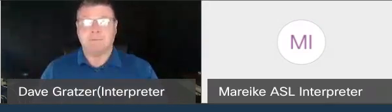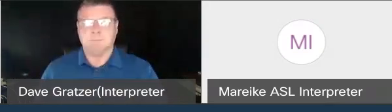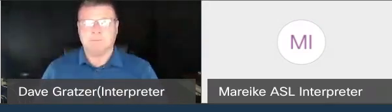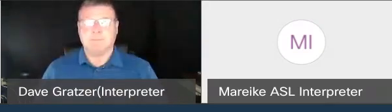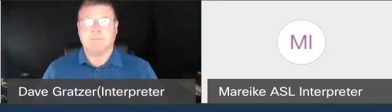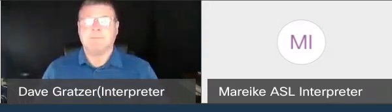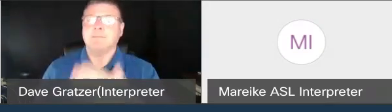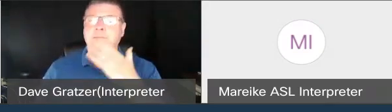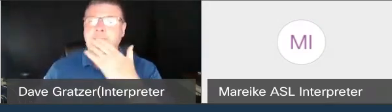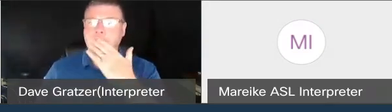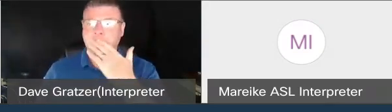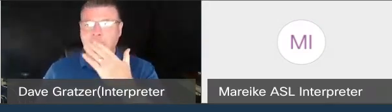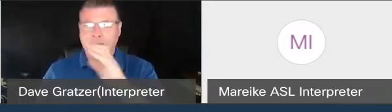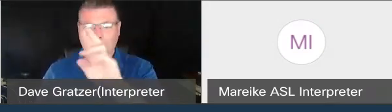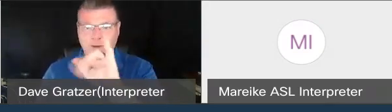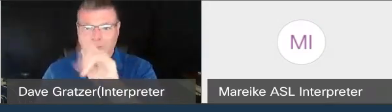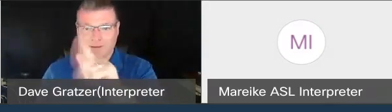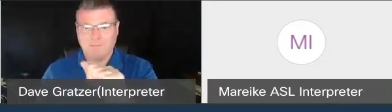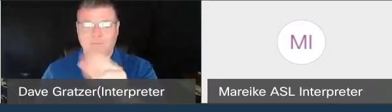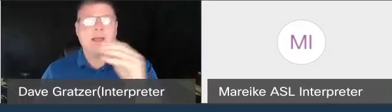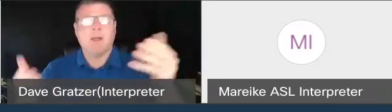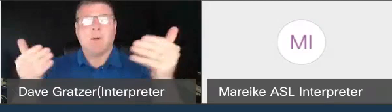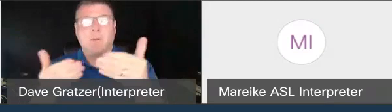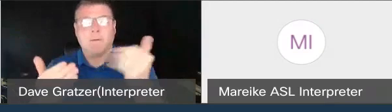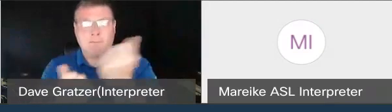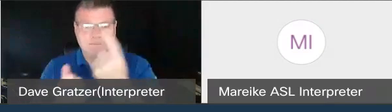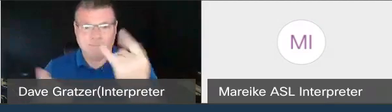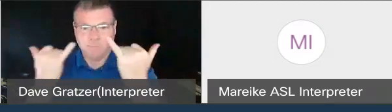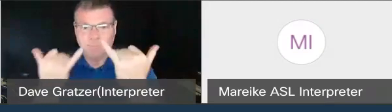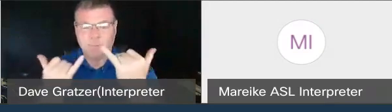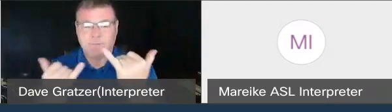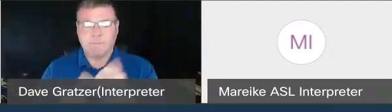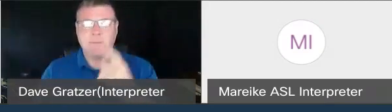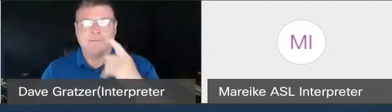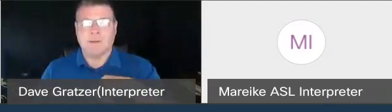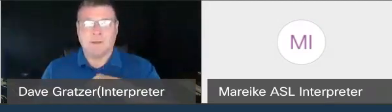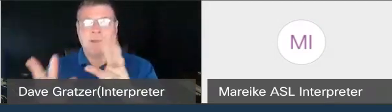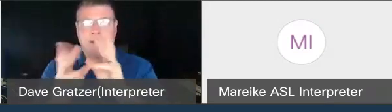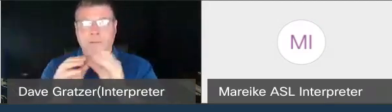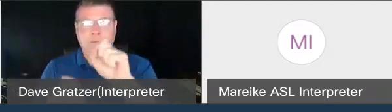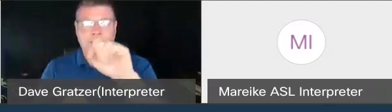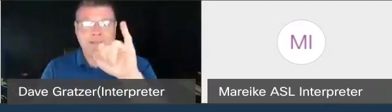Berg: Thank you so much, Erika. And welcome, everyone, today, um, for our webinar, From Siloes to Collaboration: